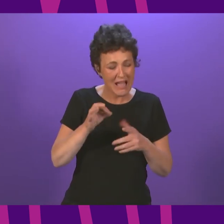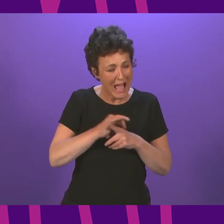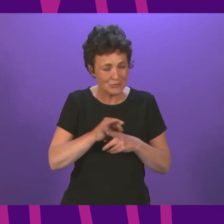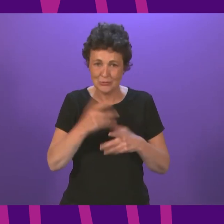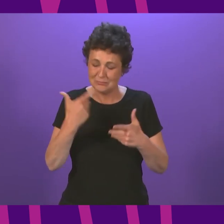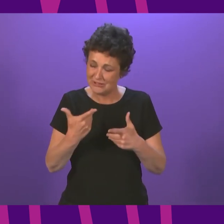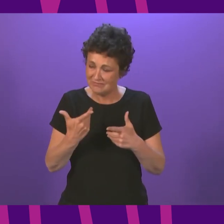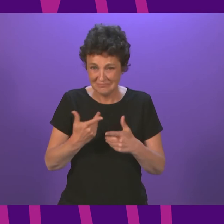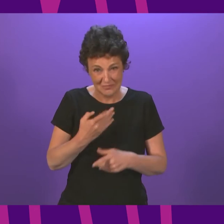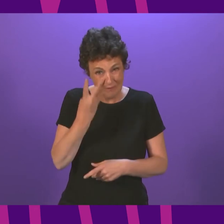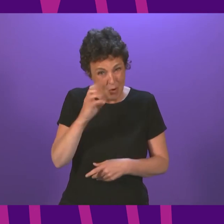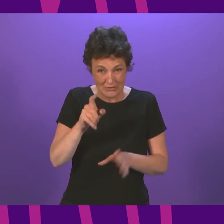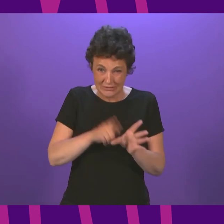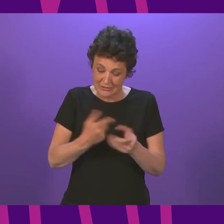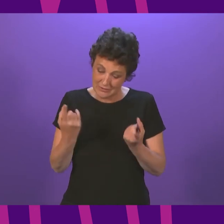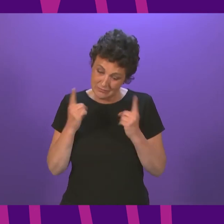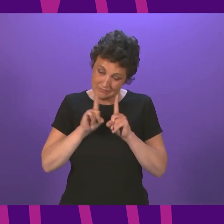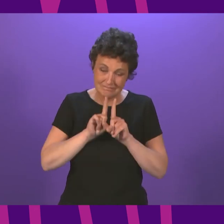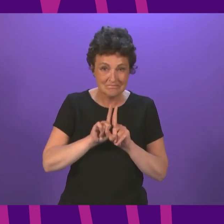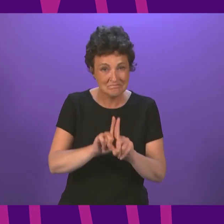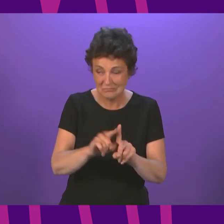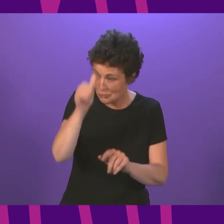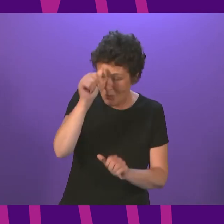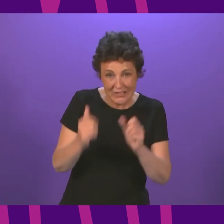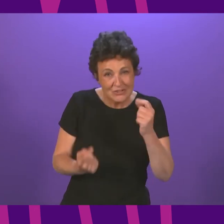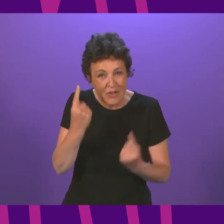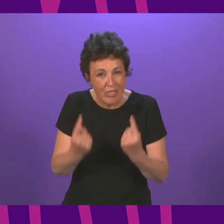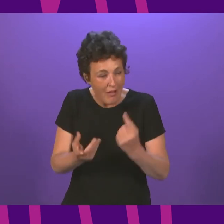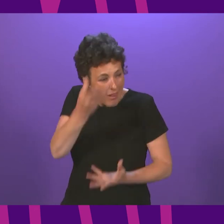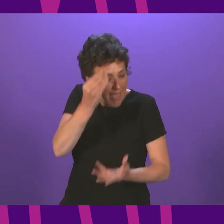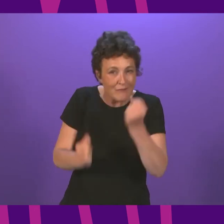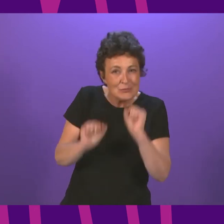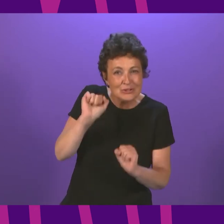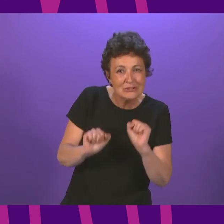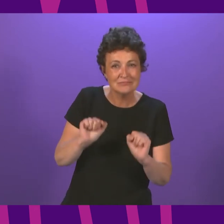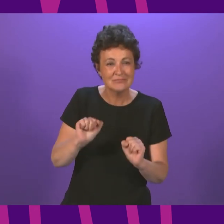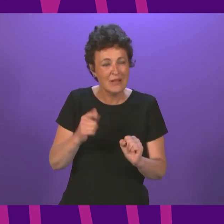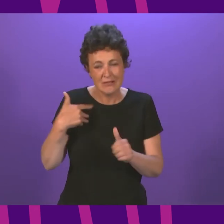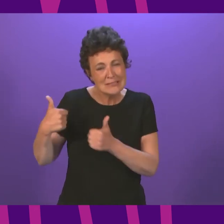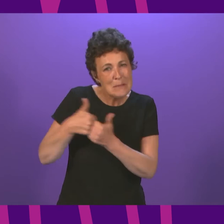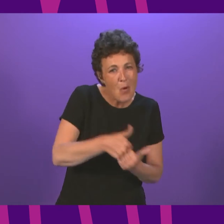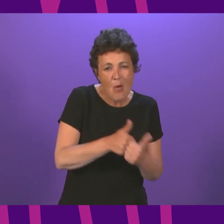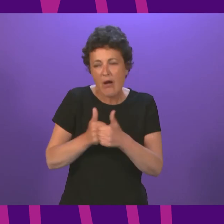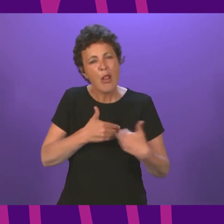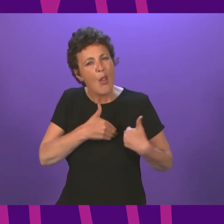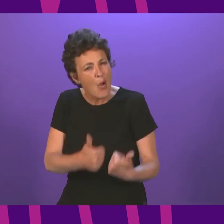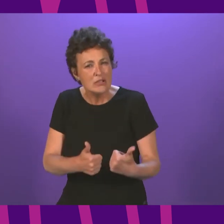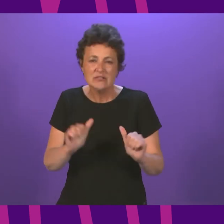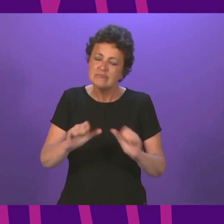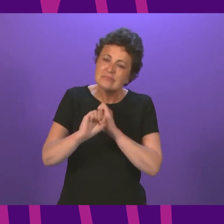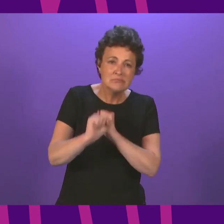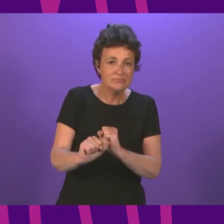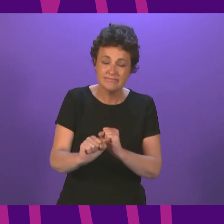be a cap on the number of people in venues, in addition to the restrictions on 1m distancing.